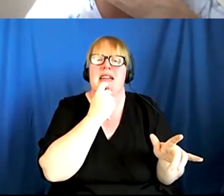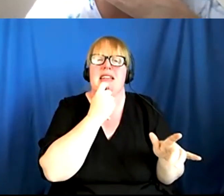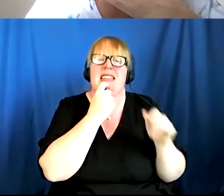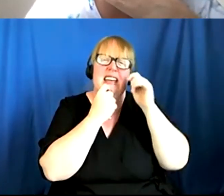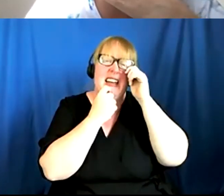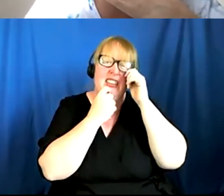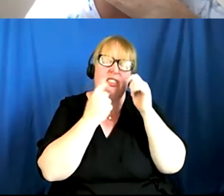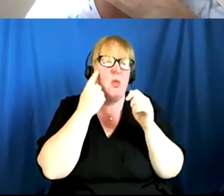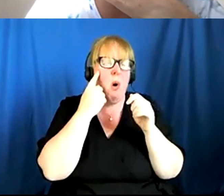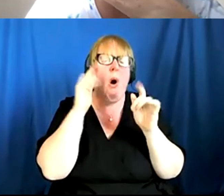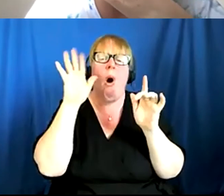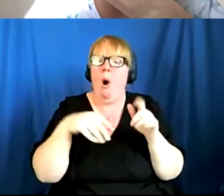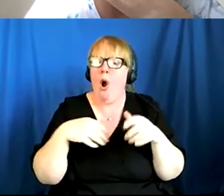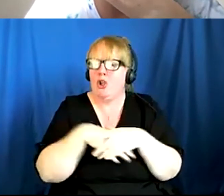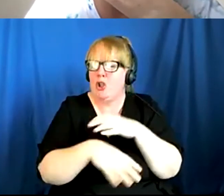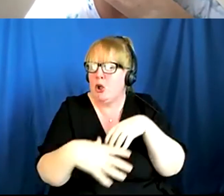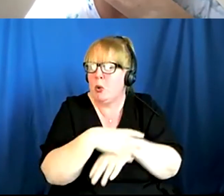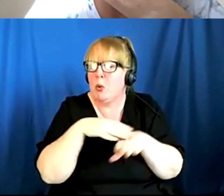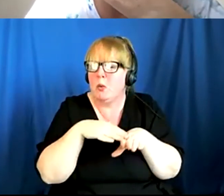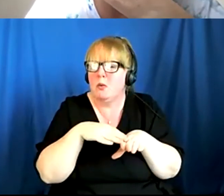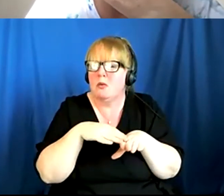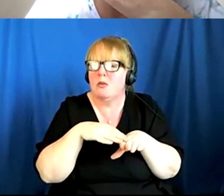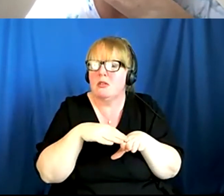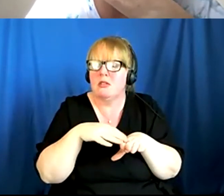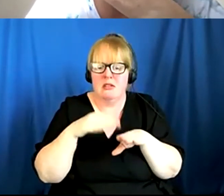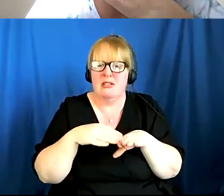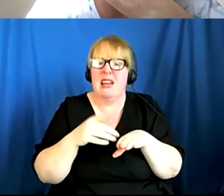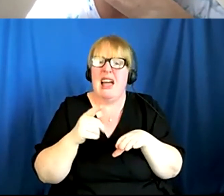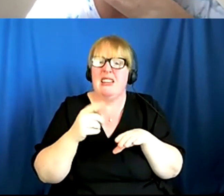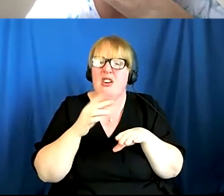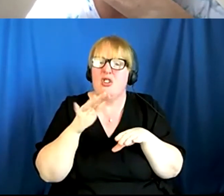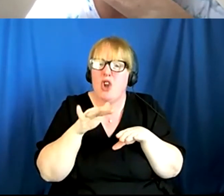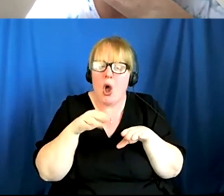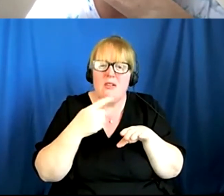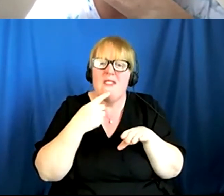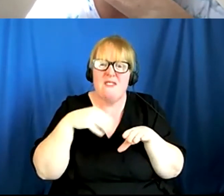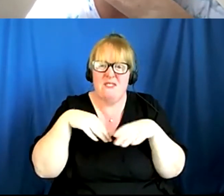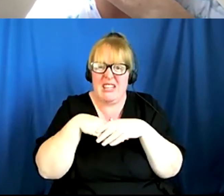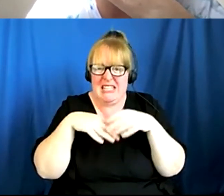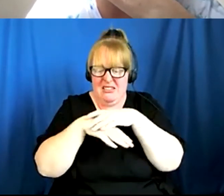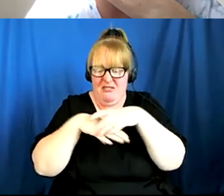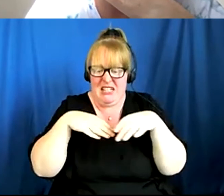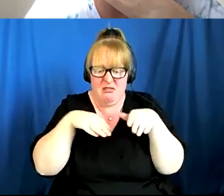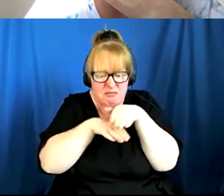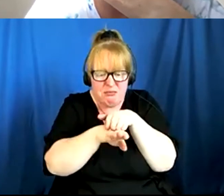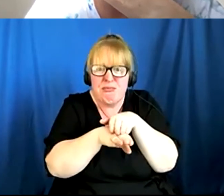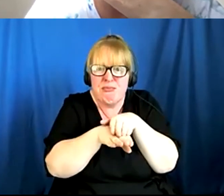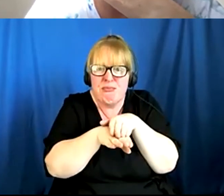And I had an idea that I would ask him for a shoe, or I'd replace his shoes with some new shoes. And then I would take his shoes and use them as the basis for